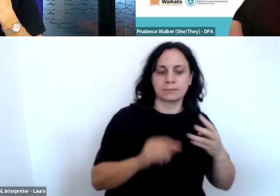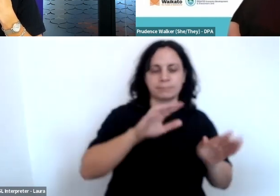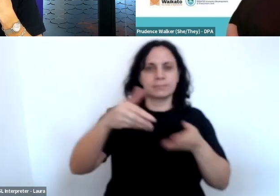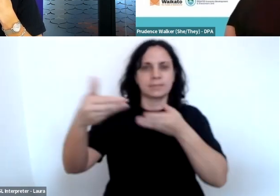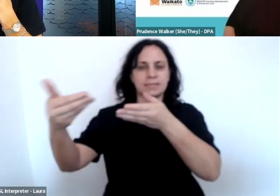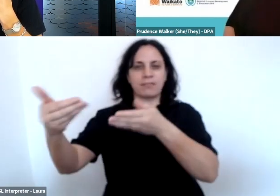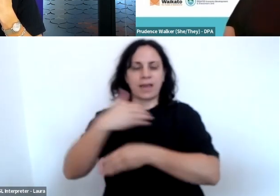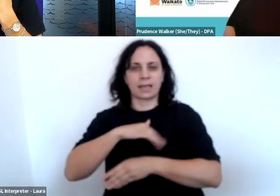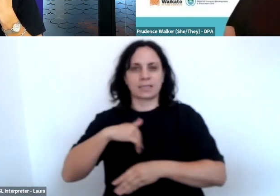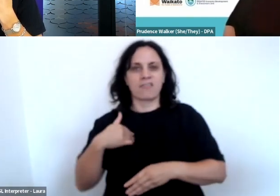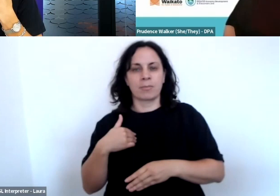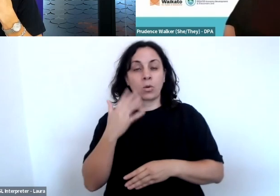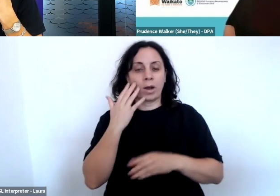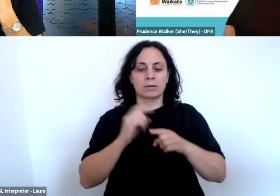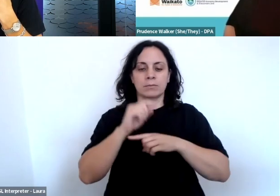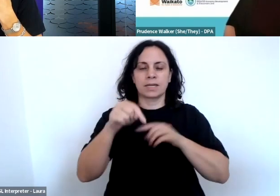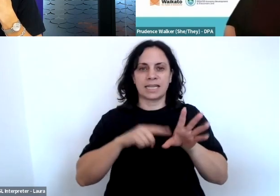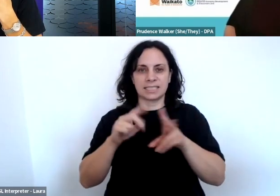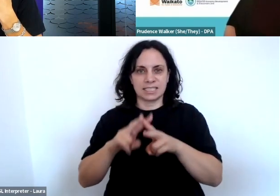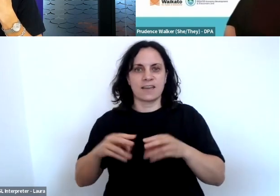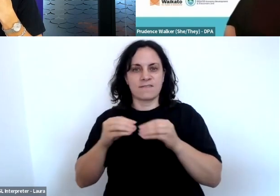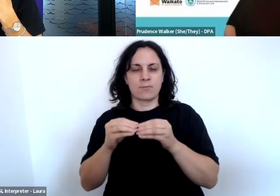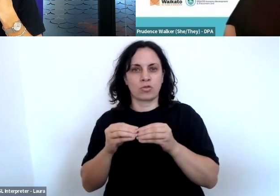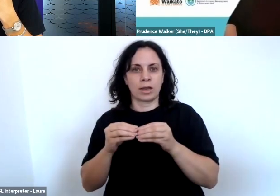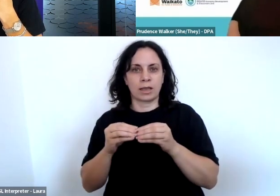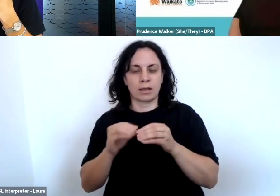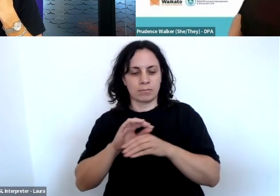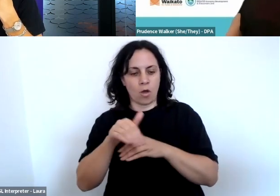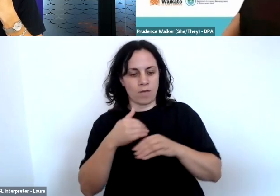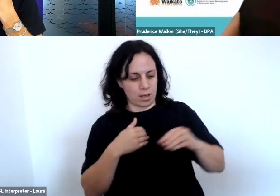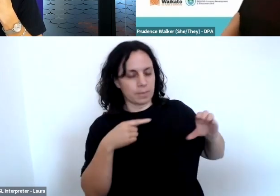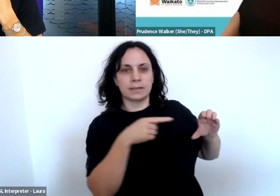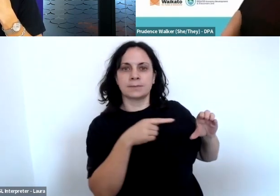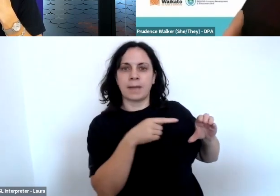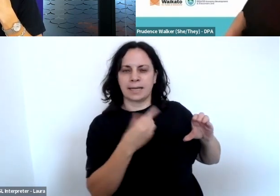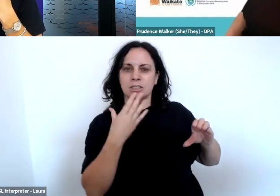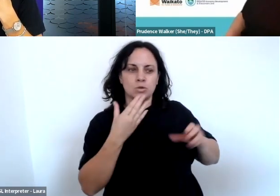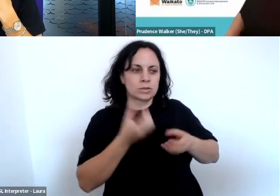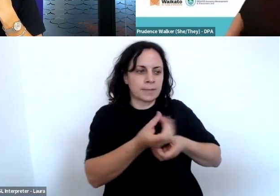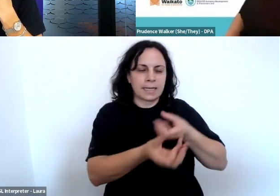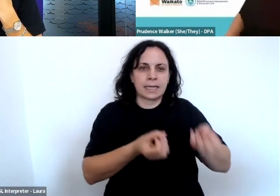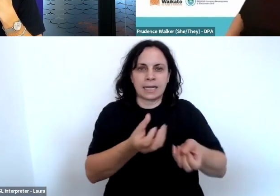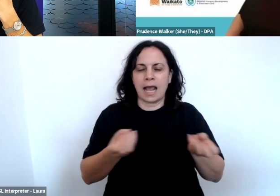about how that money will be applied next year. And then alongside that, we’ll be working on a much